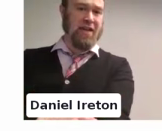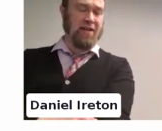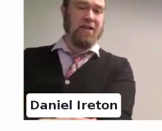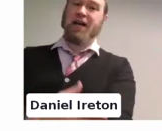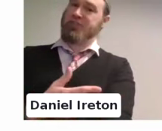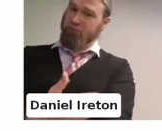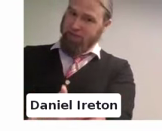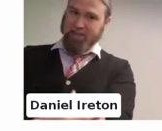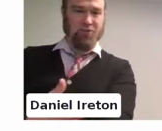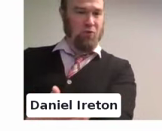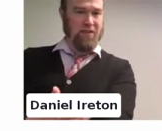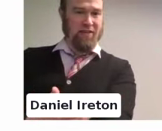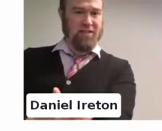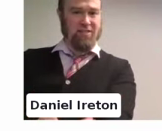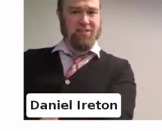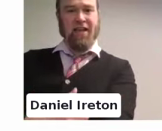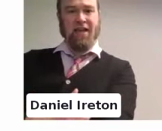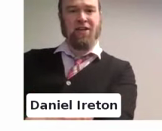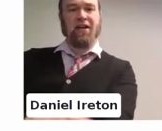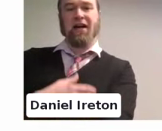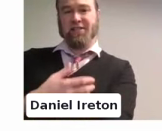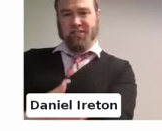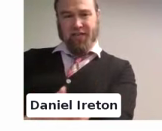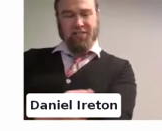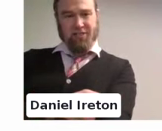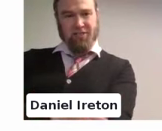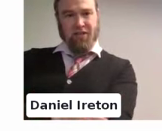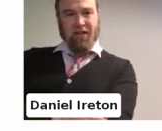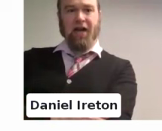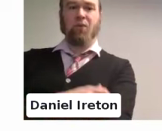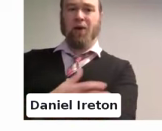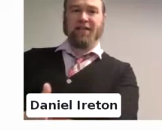Descriptions reviews and in fact, there is a -- there were focus group on gamers with disabilities. There are chat groups.